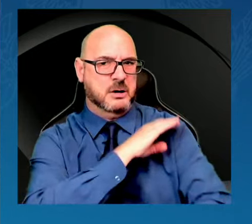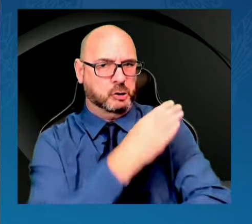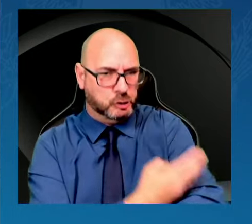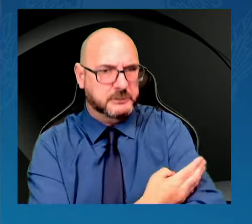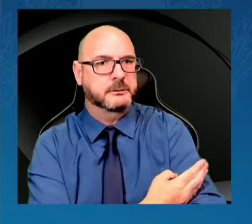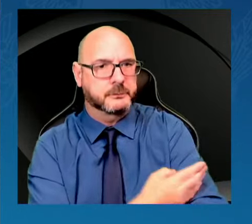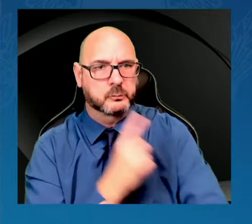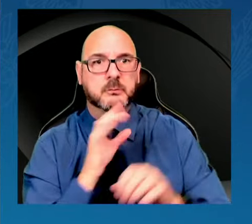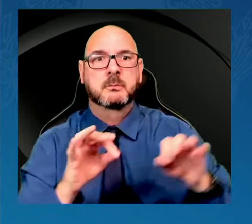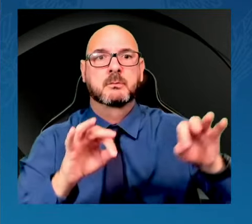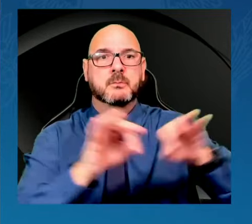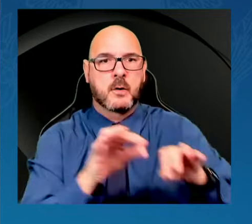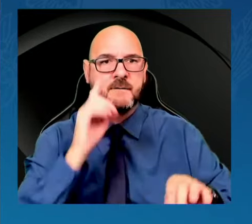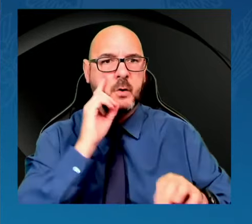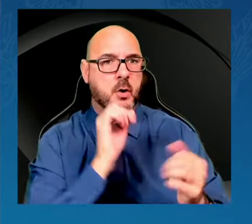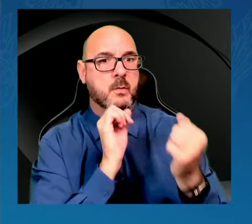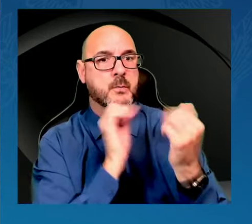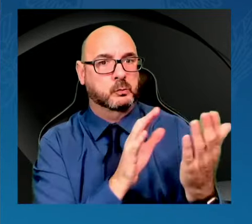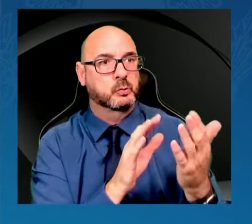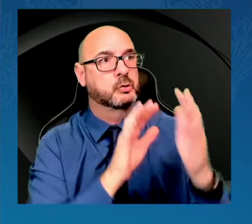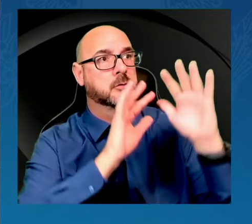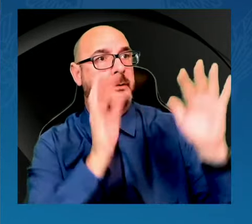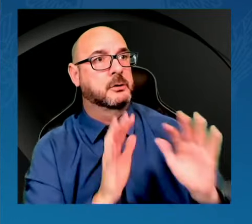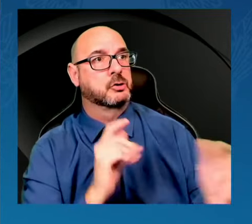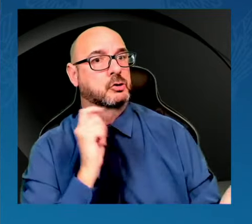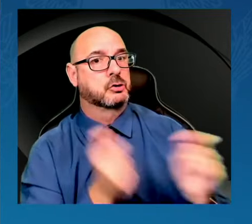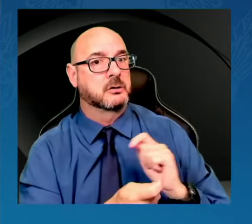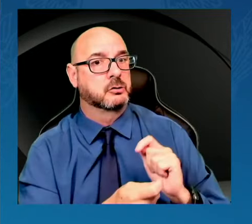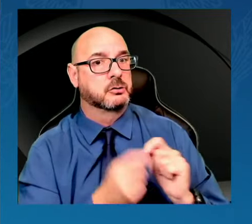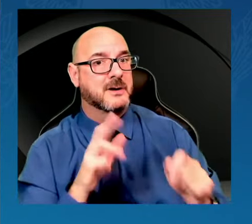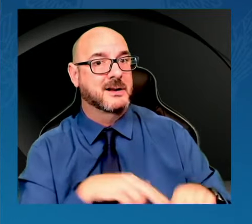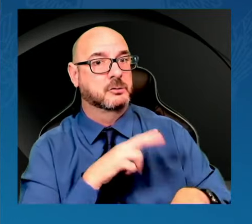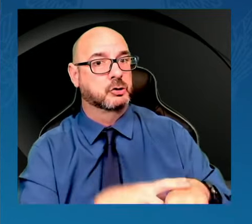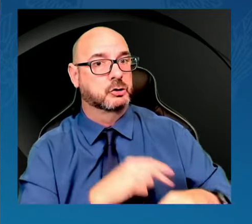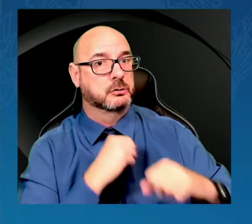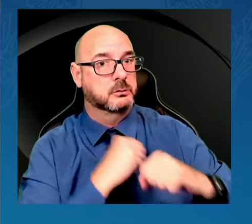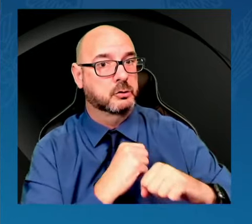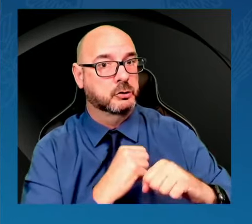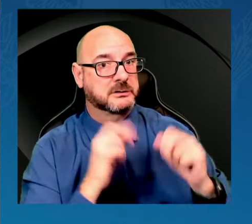but we know that this is a national security issue. The Vice President: Right. Representative Pettersen: The Bipartisan Infrastructure Law